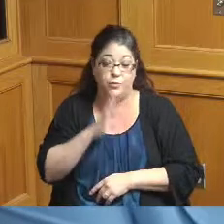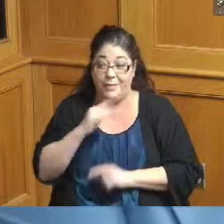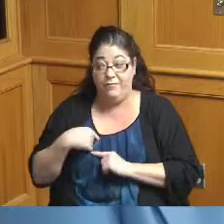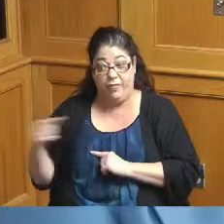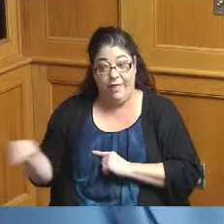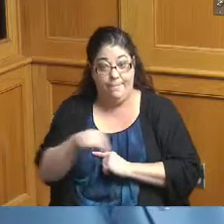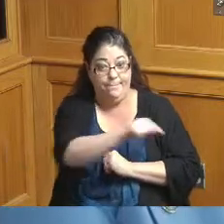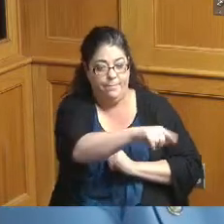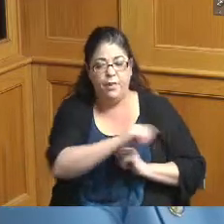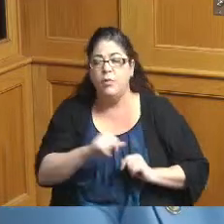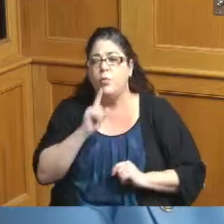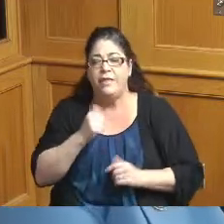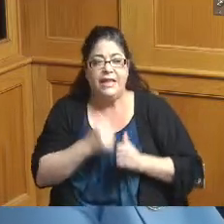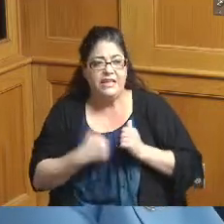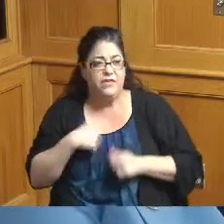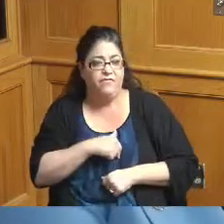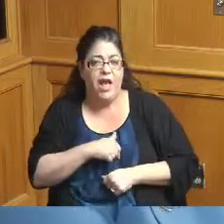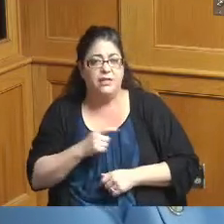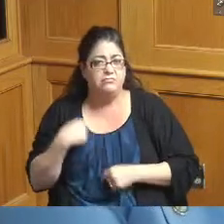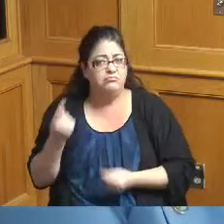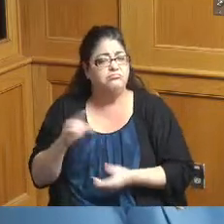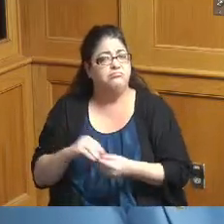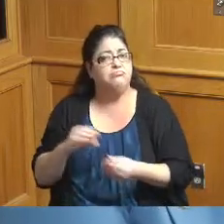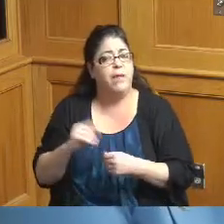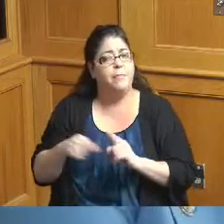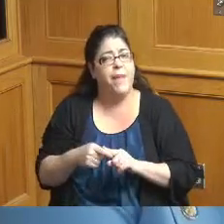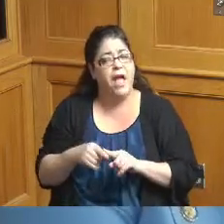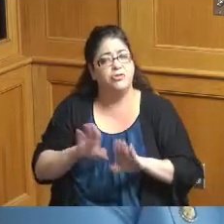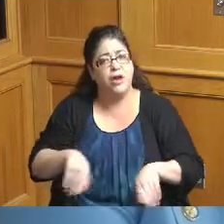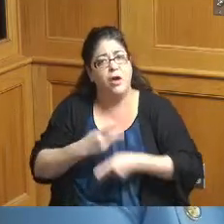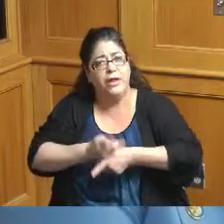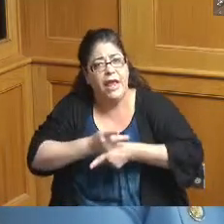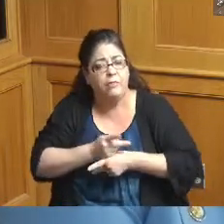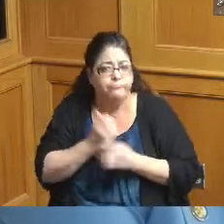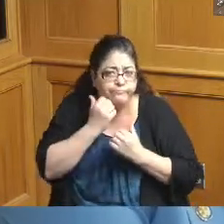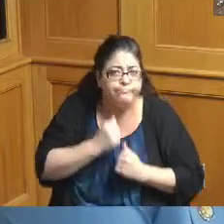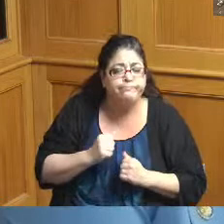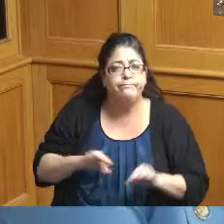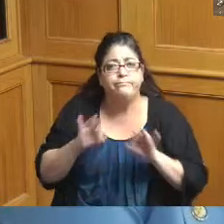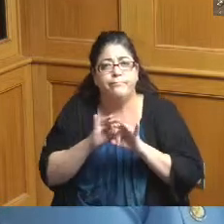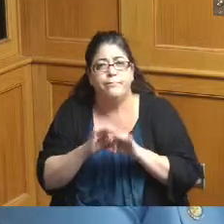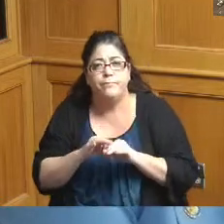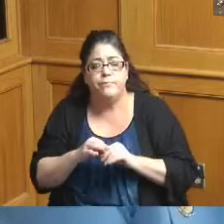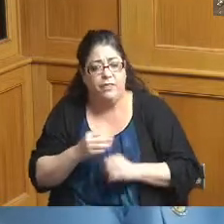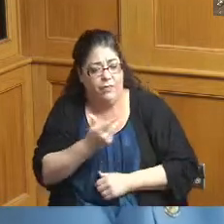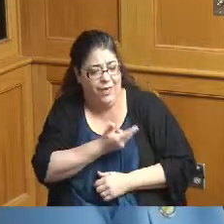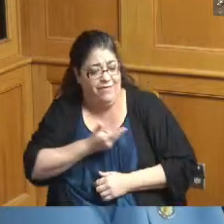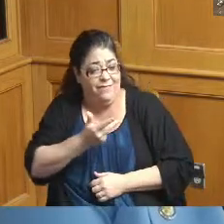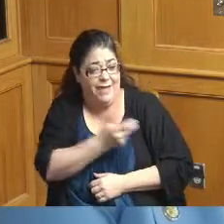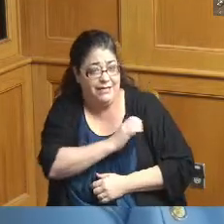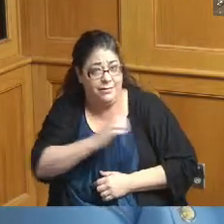think we each of us have expressed the concern for child care the three of us were in Washington DC